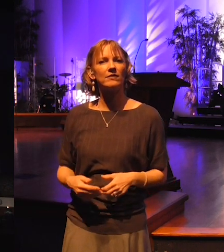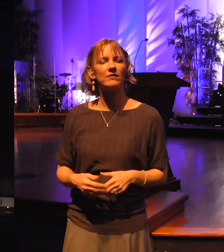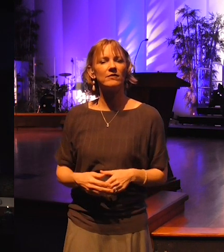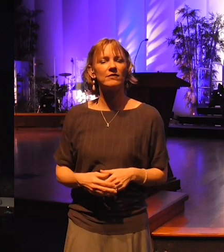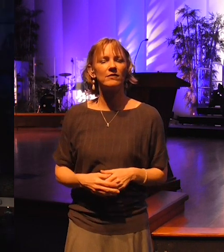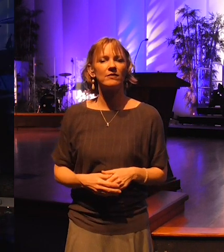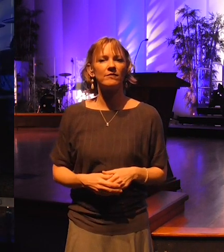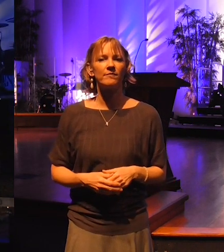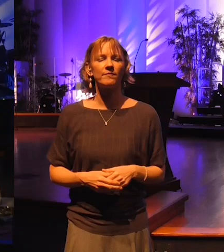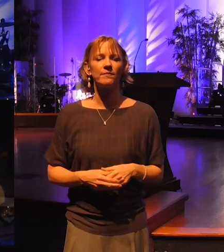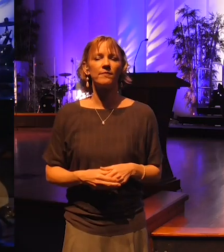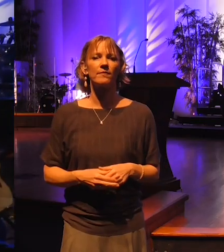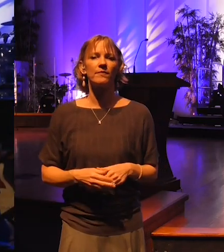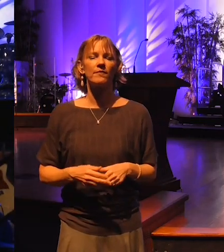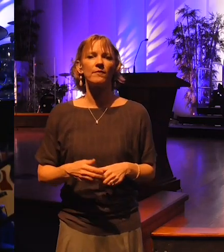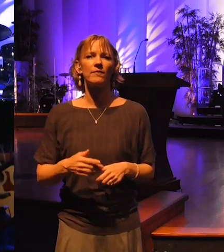and I know where I